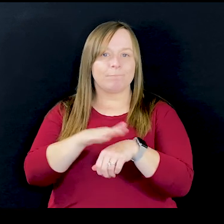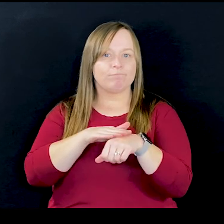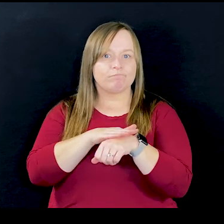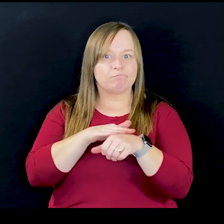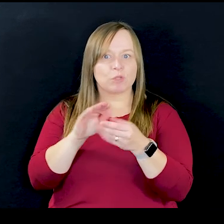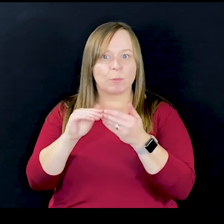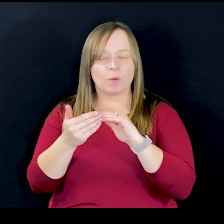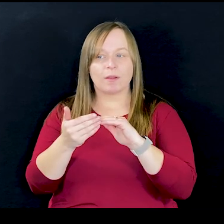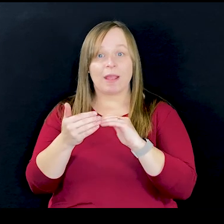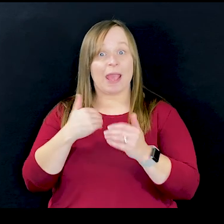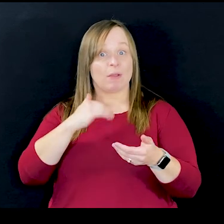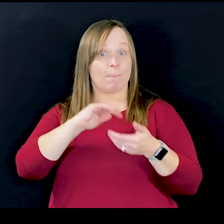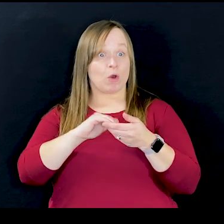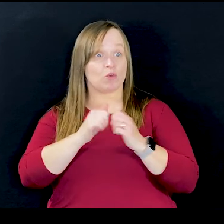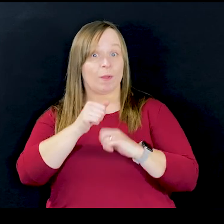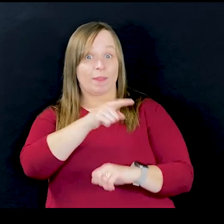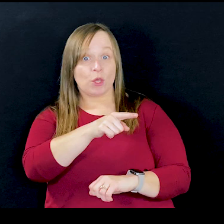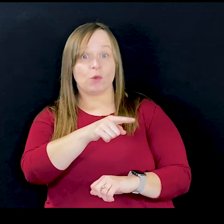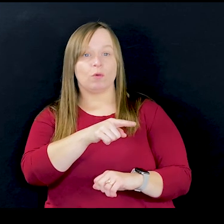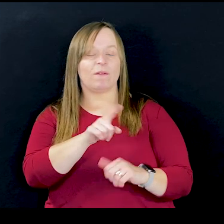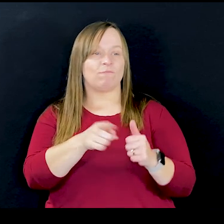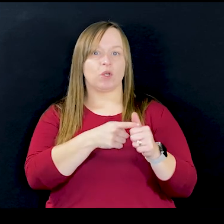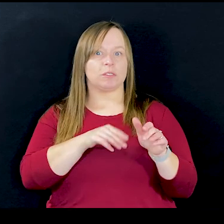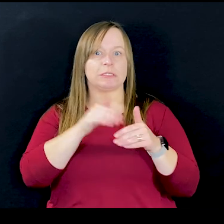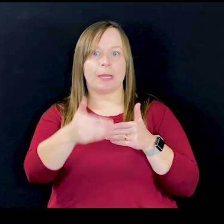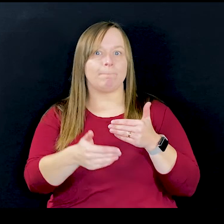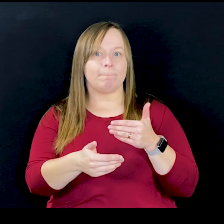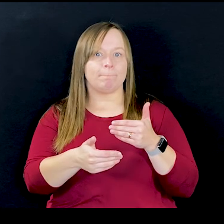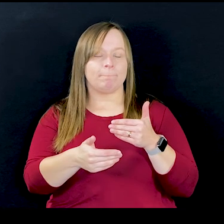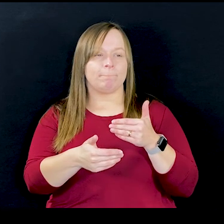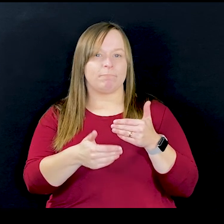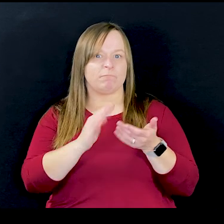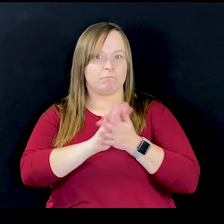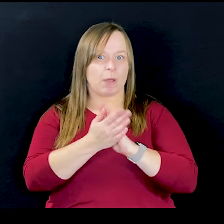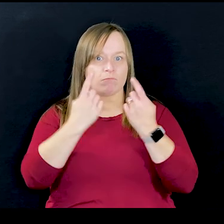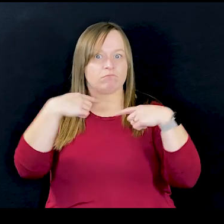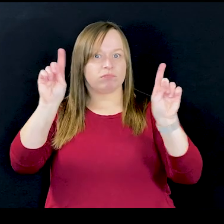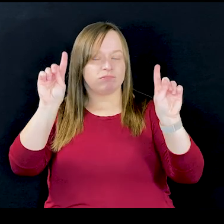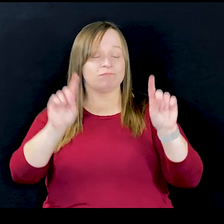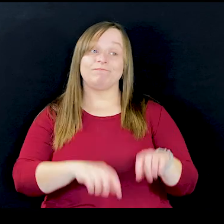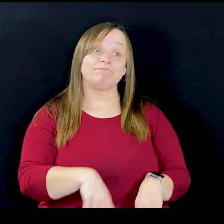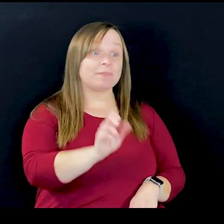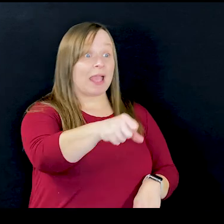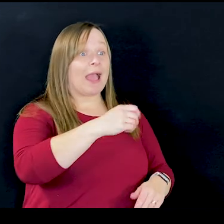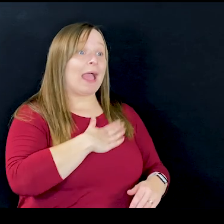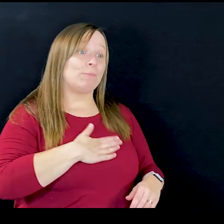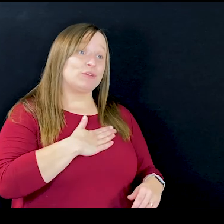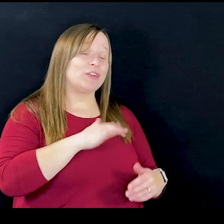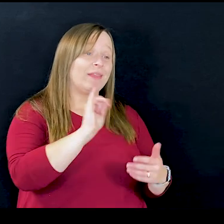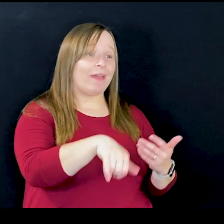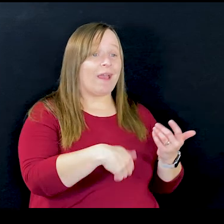And having a partnership with you is the first step towards making that happen. Yeah, I appreciate that.